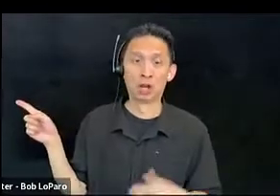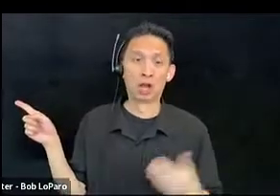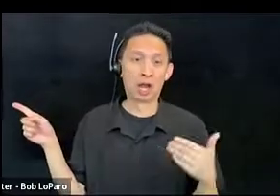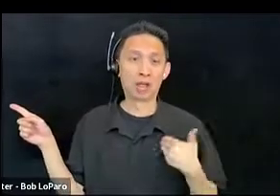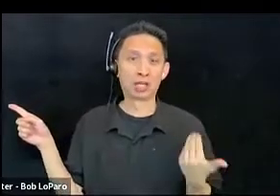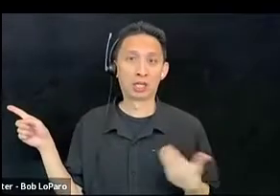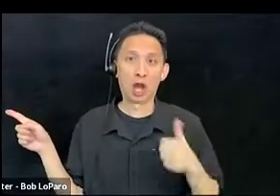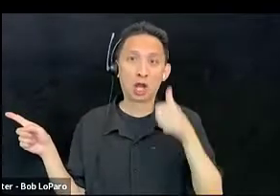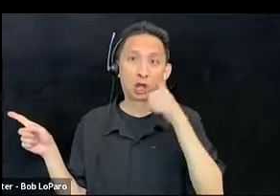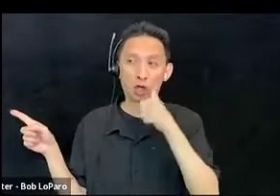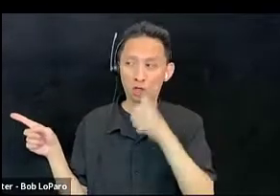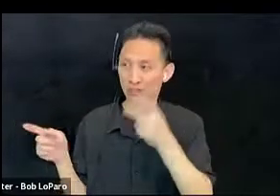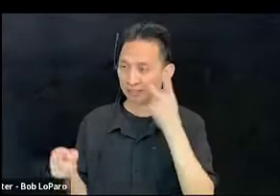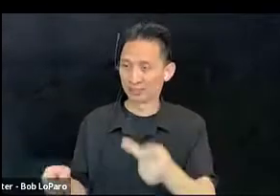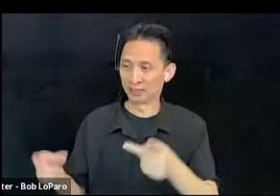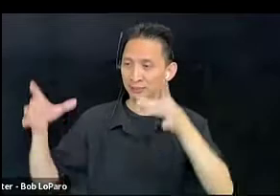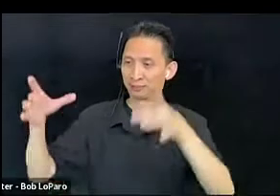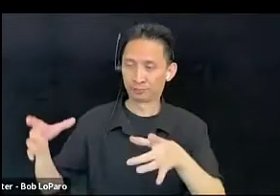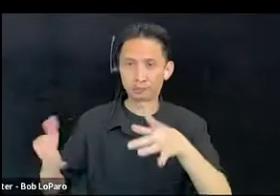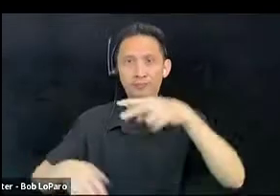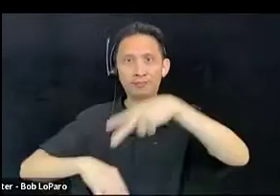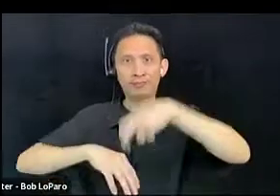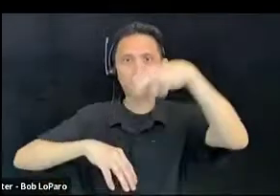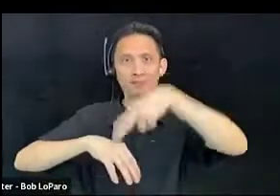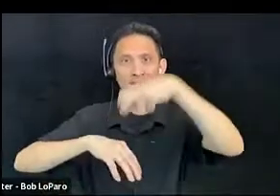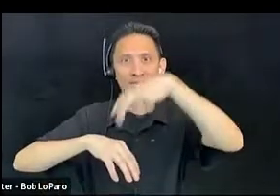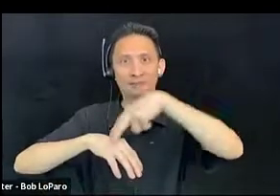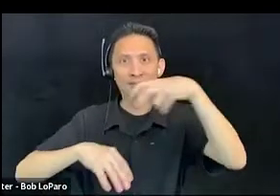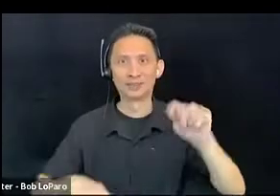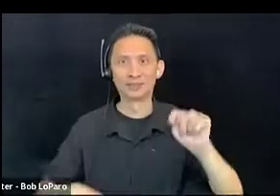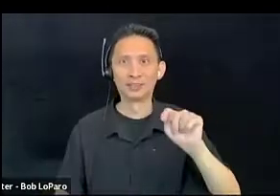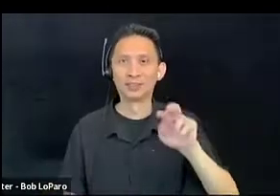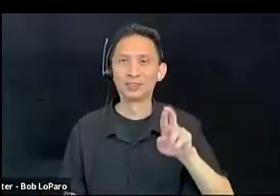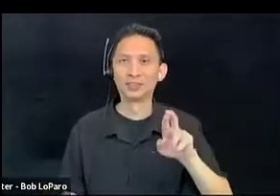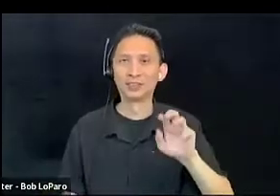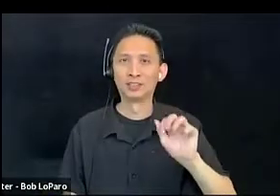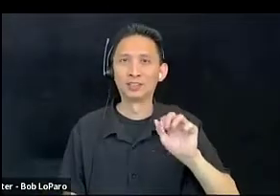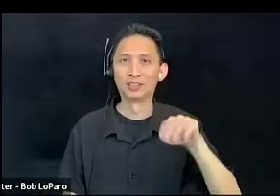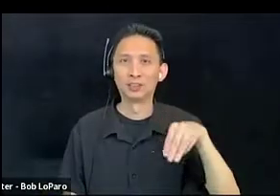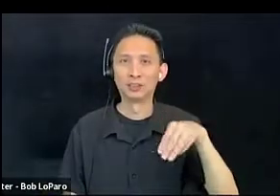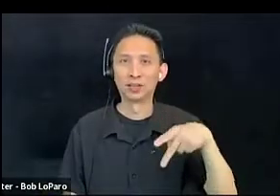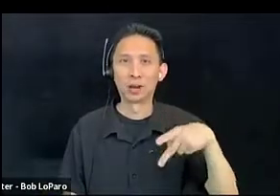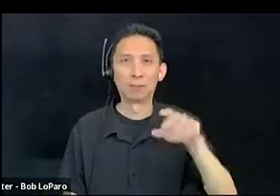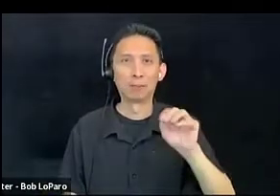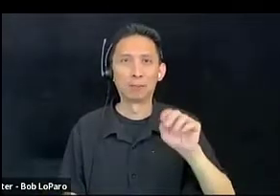And that's the real trampoline that she actually uses. Now, since taking this photograph, I've realized something,